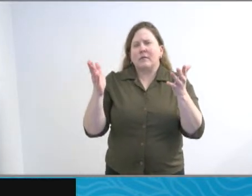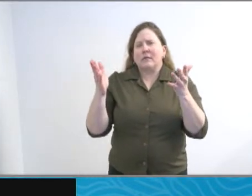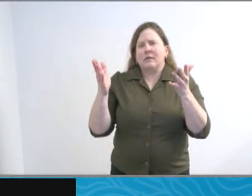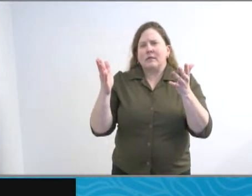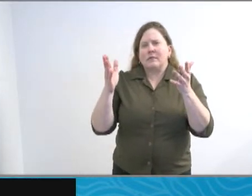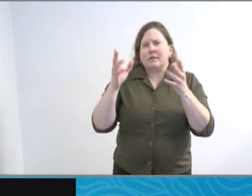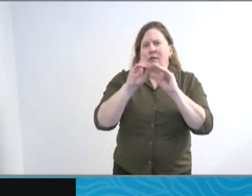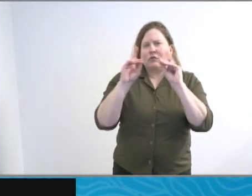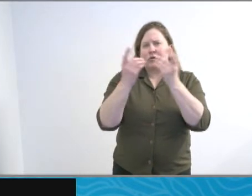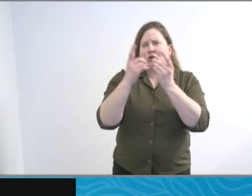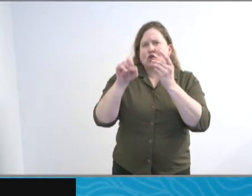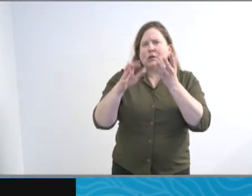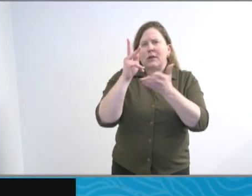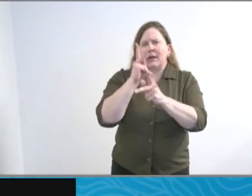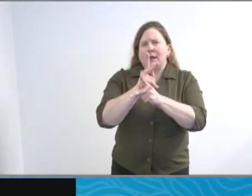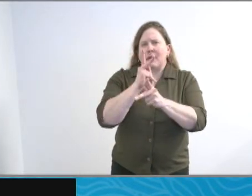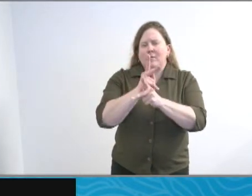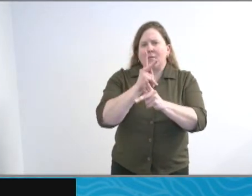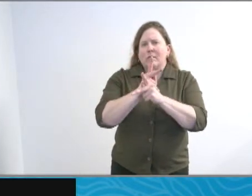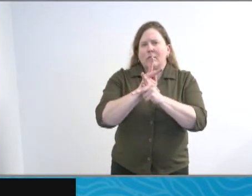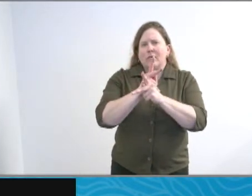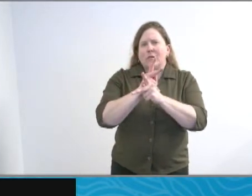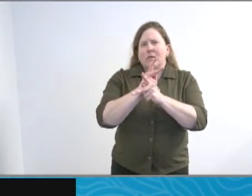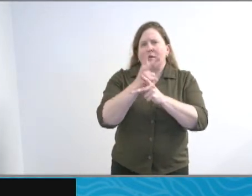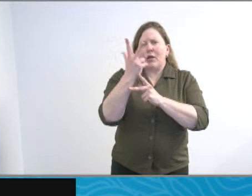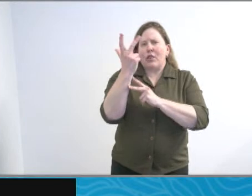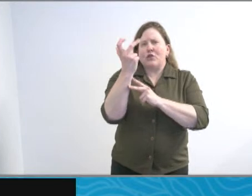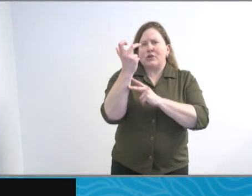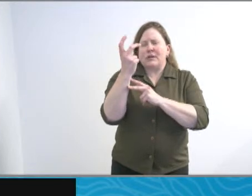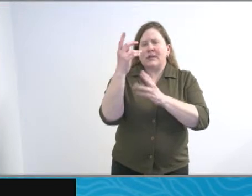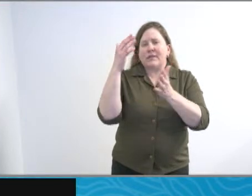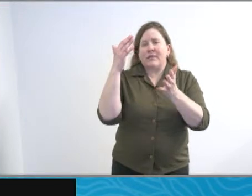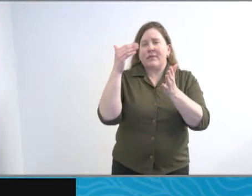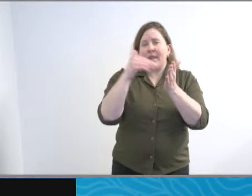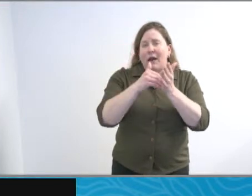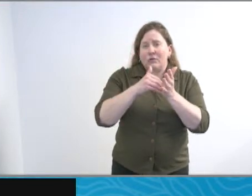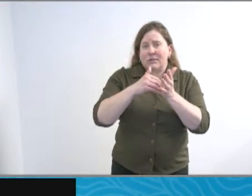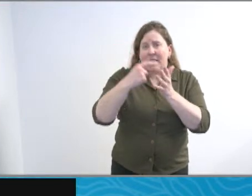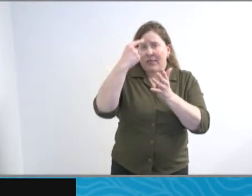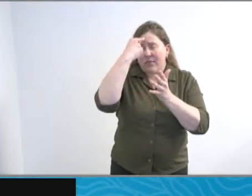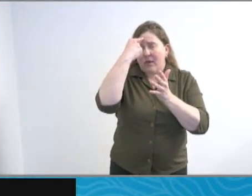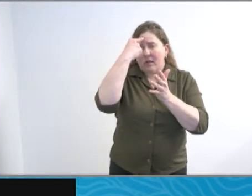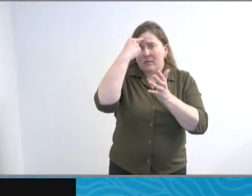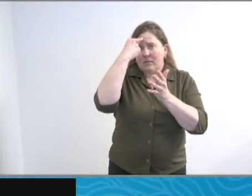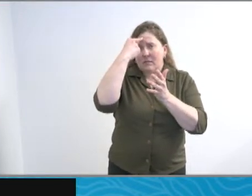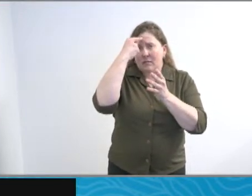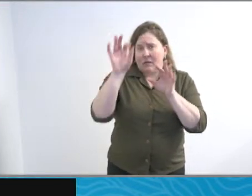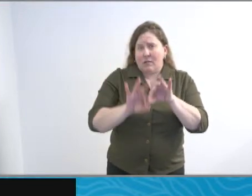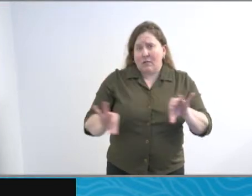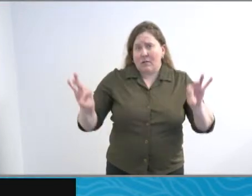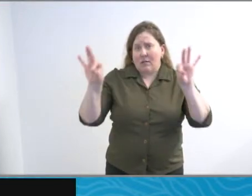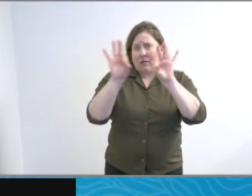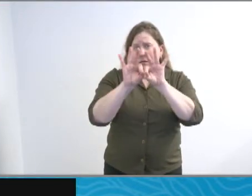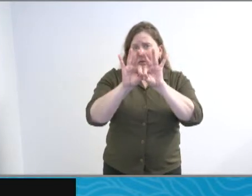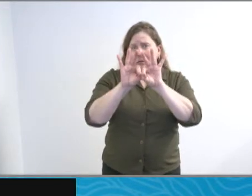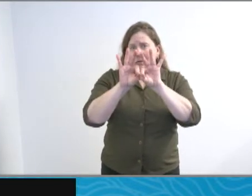And so we gathered 13,000 thoughts. Our key highlight there was receiving input during our